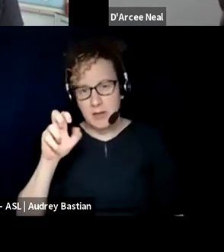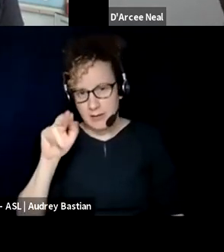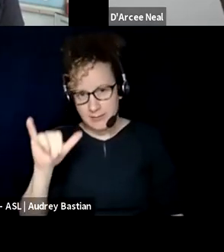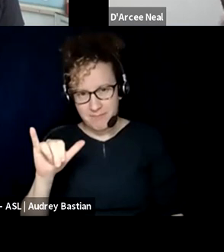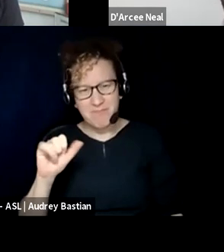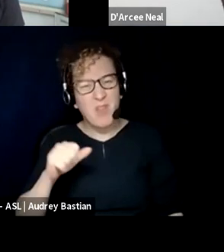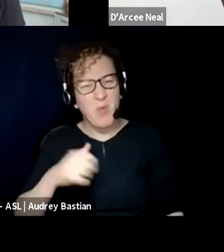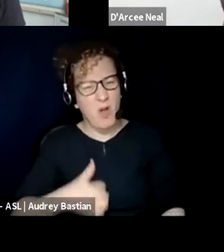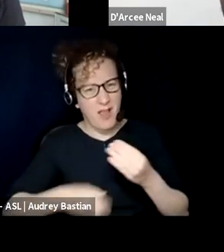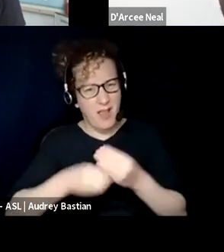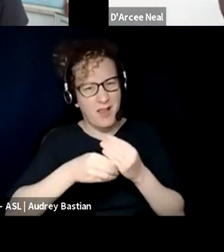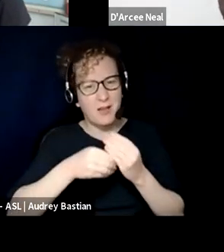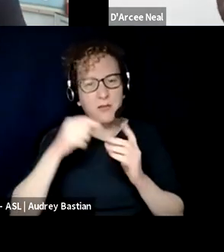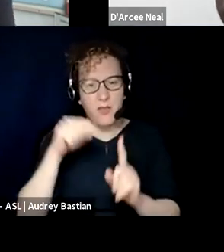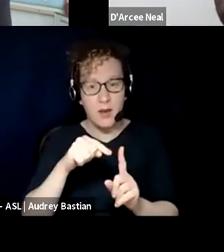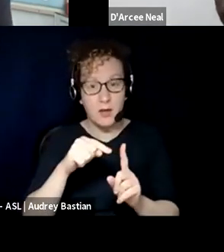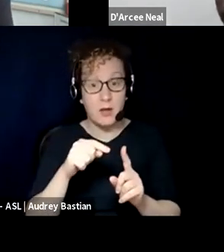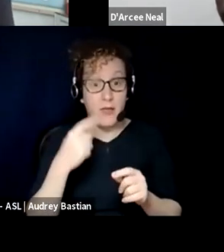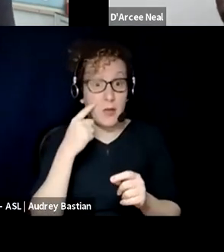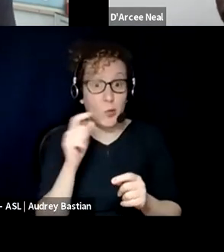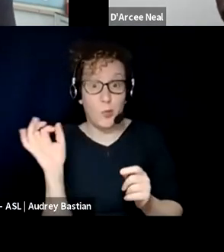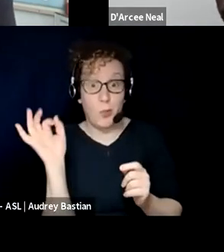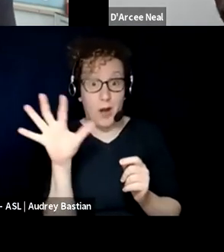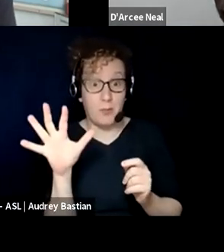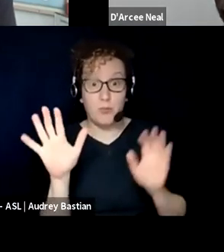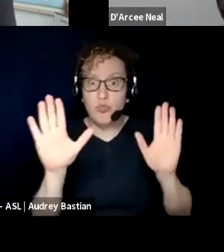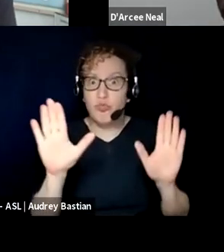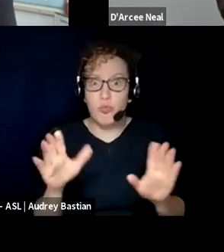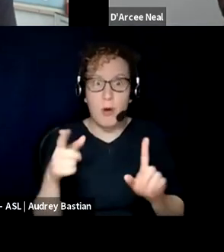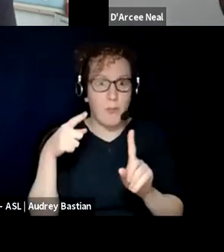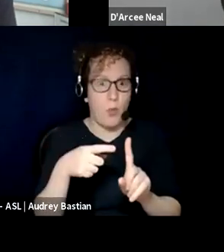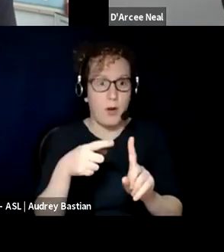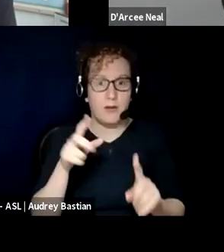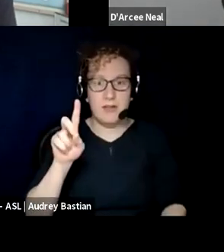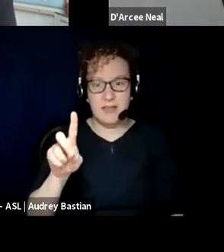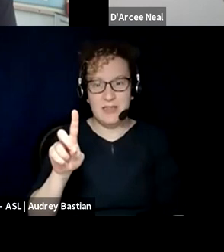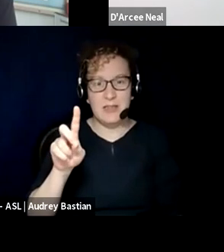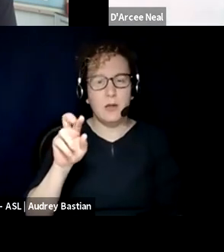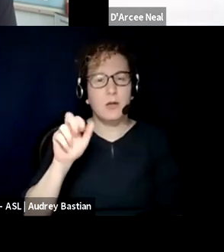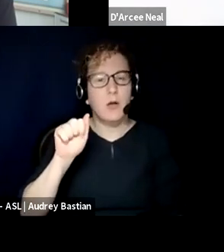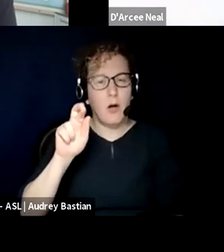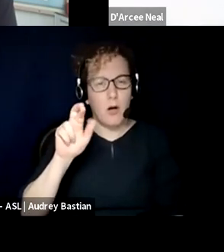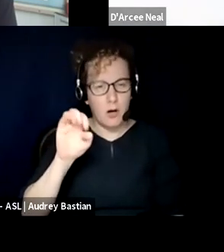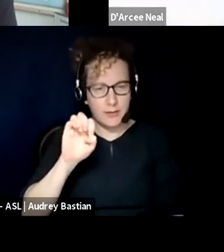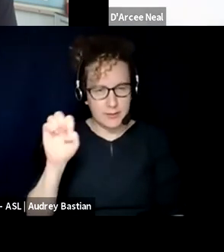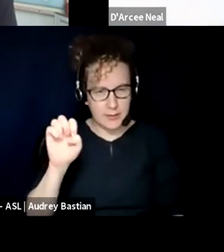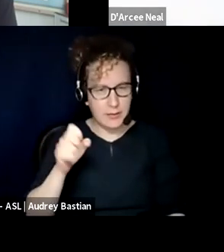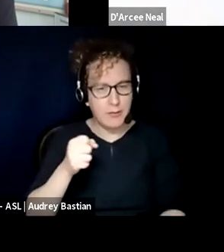that. I think you brought up a great point, D'Arcee of having to advocate for yourself while